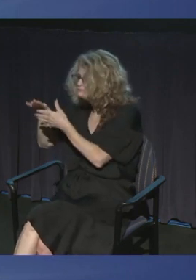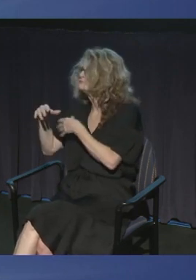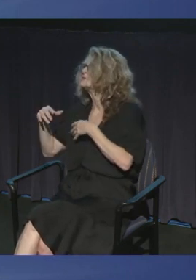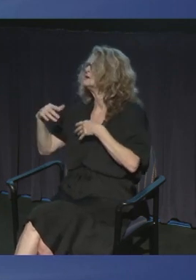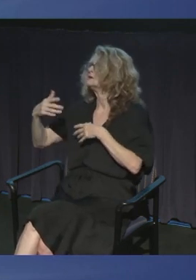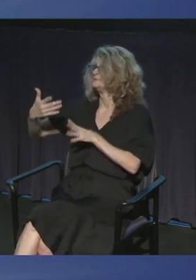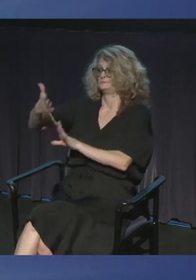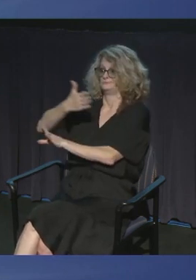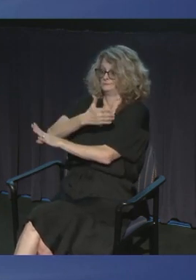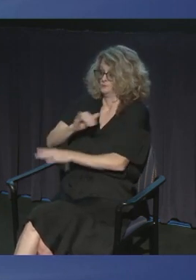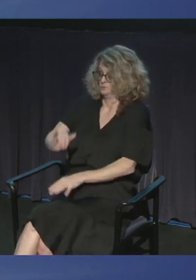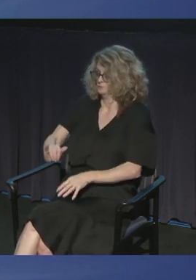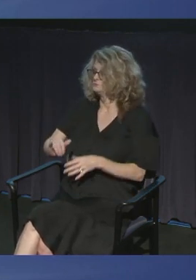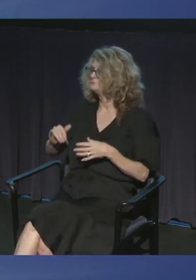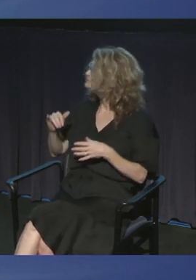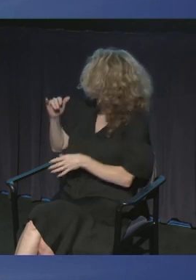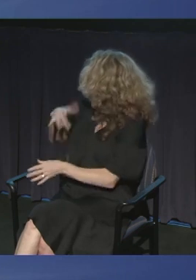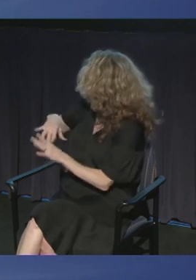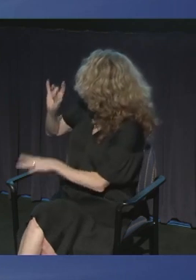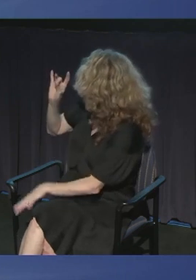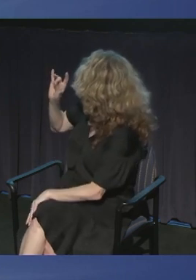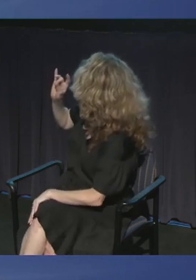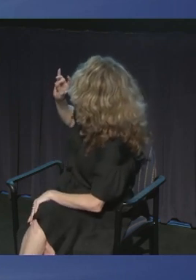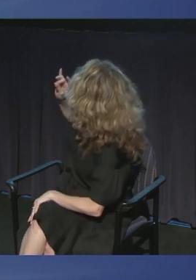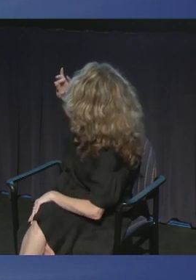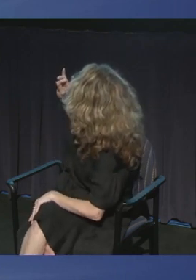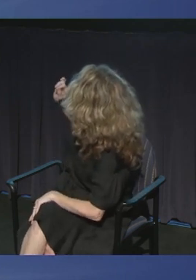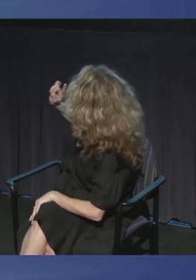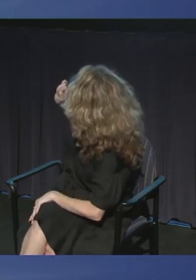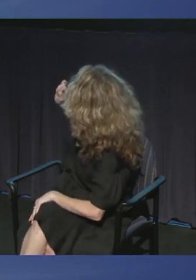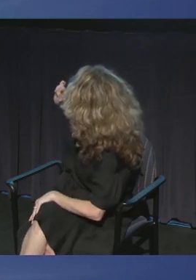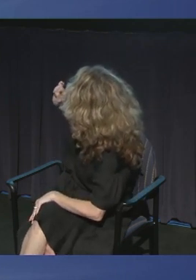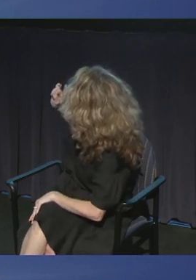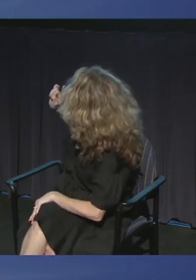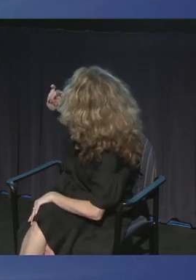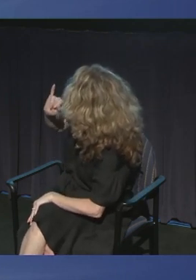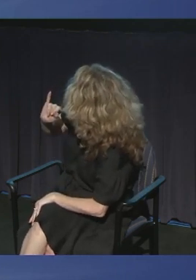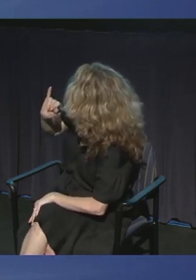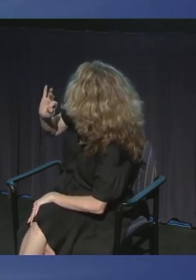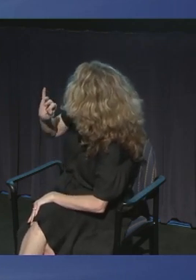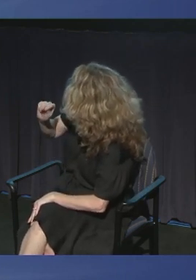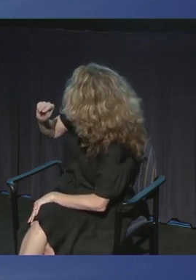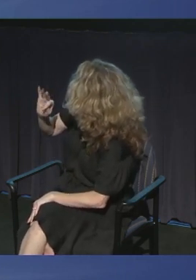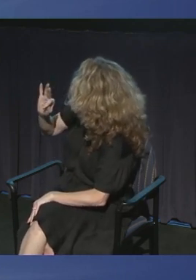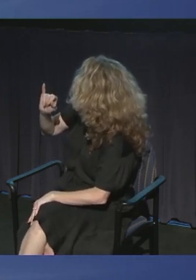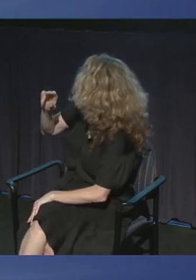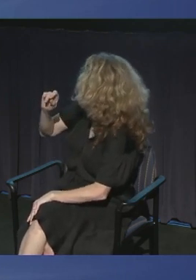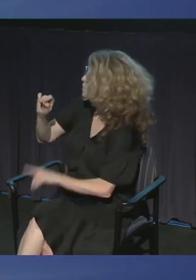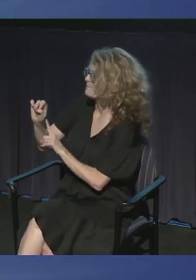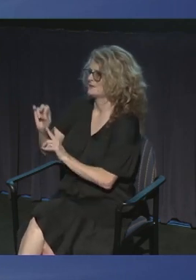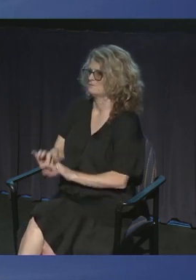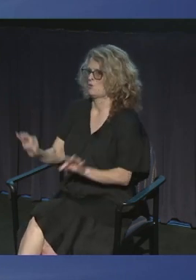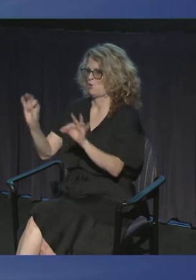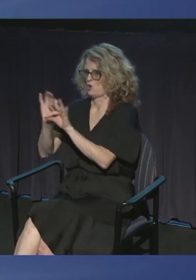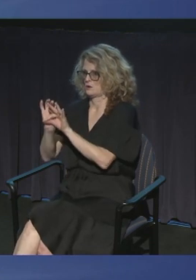BY OTHERS IN THE FIELD FOR EXAMPLE WE FOUND THAT INFLAMMAZONE IS VERY IMPORTANT FOR INFLUENZA AND ALSO IMPORTANT FOR AUTOIMMUNE